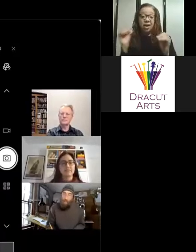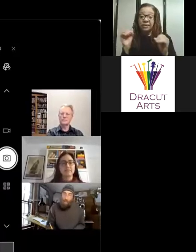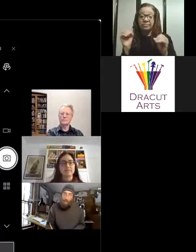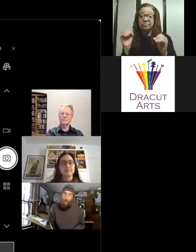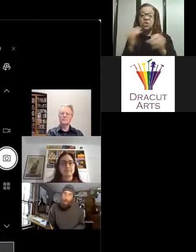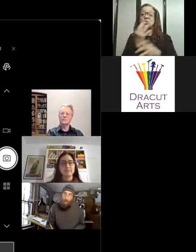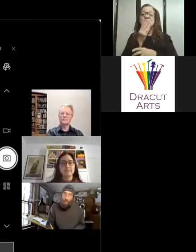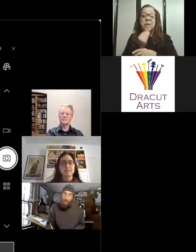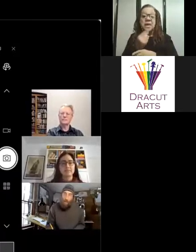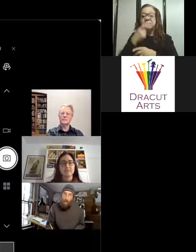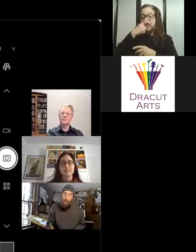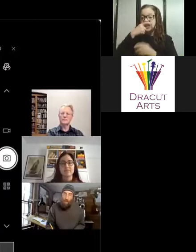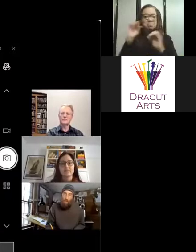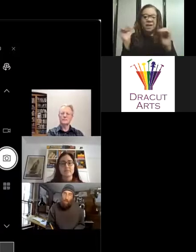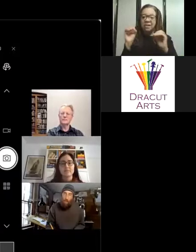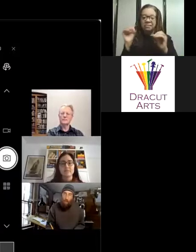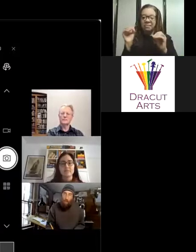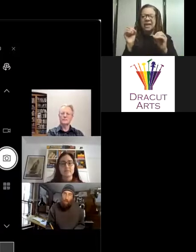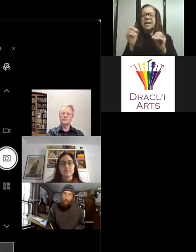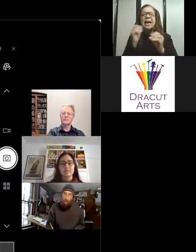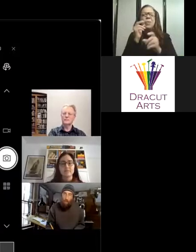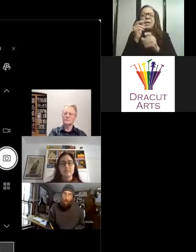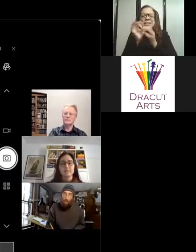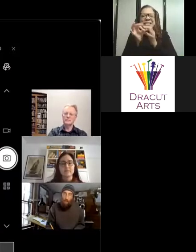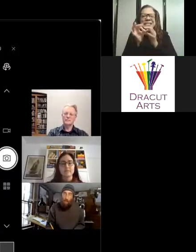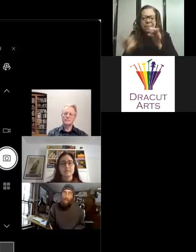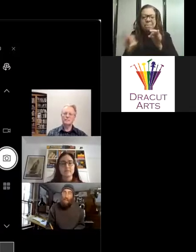a lot of times, if you keep a character super simple, uh the reader can